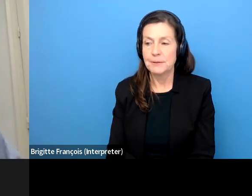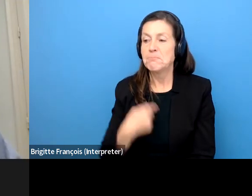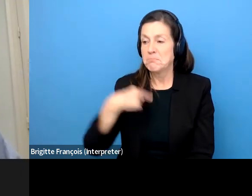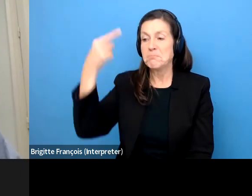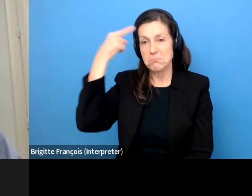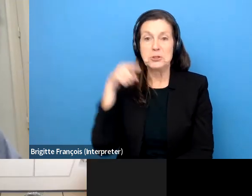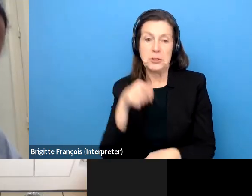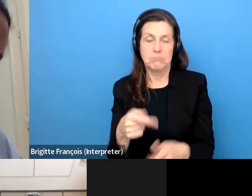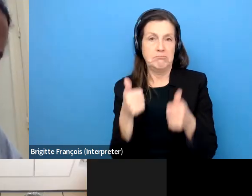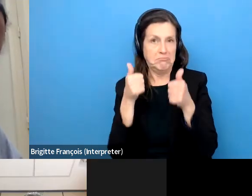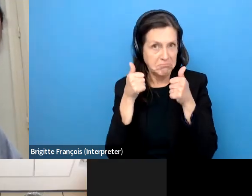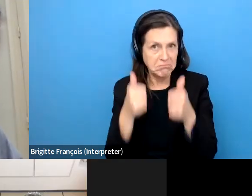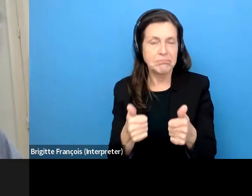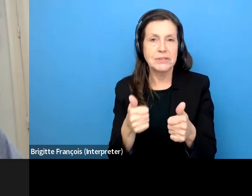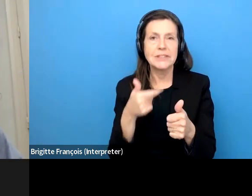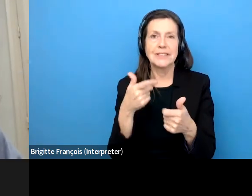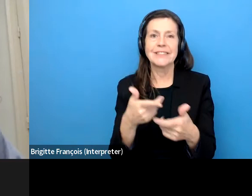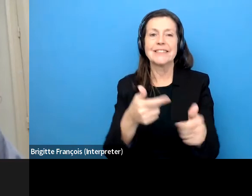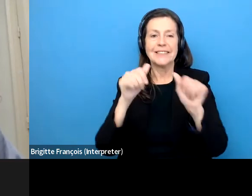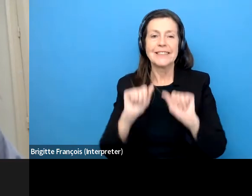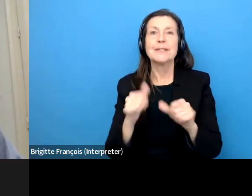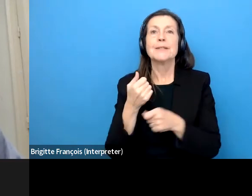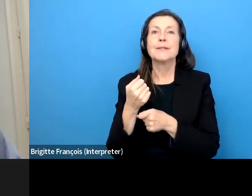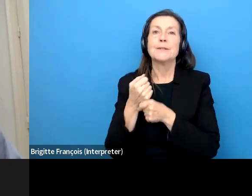So she will close this huge debate we had today.